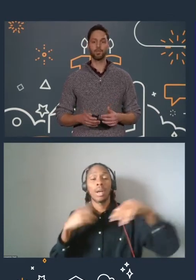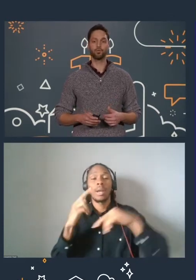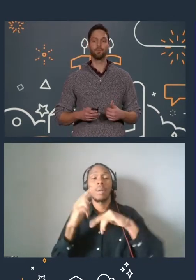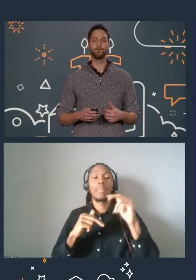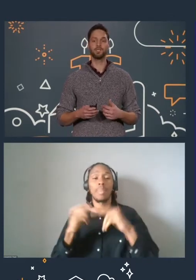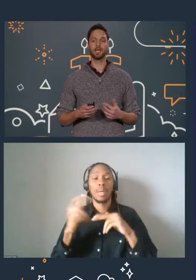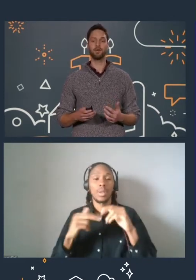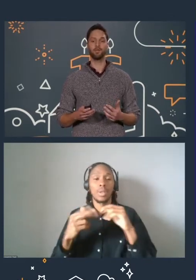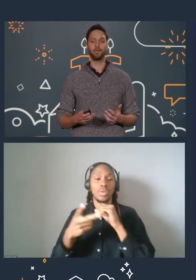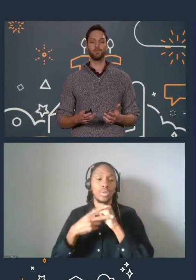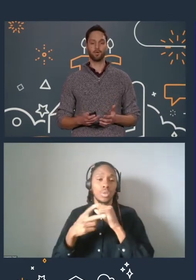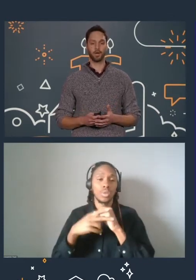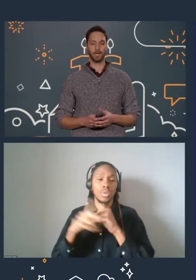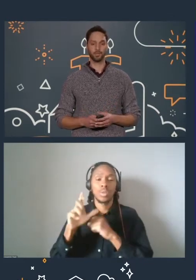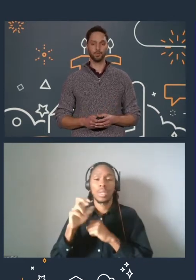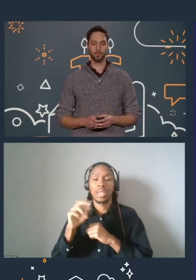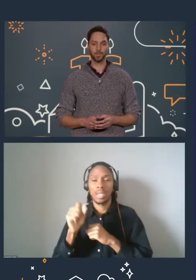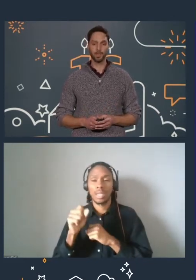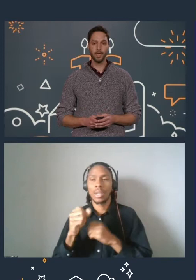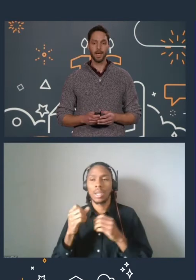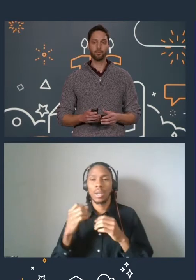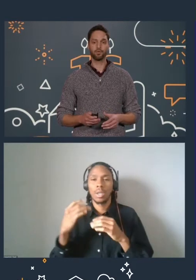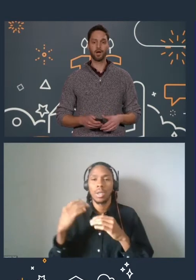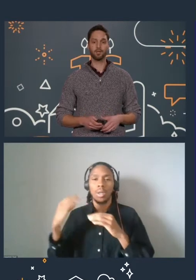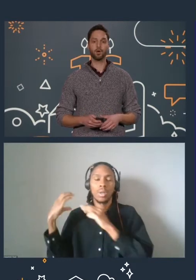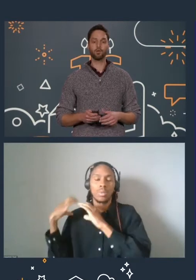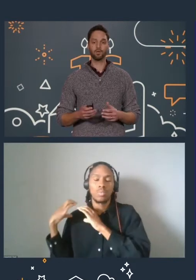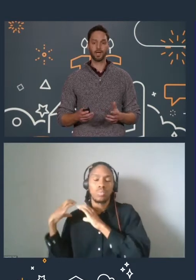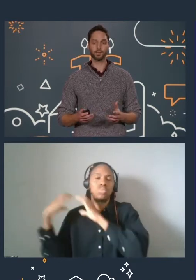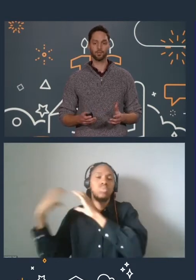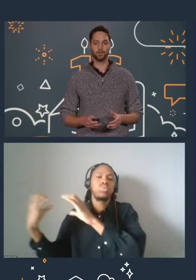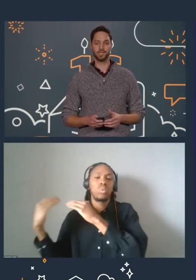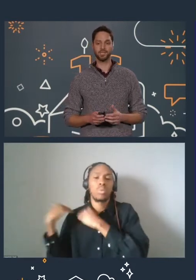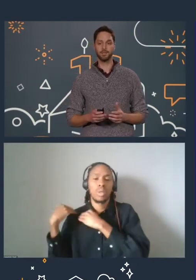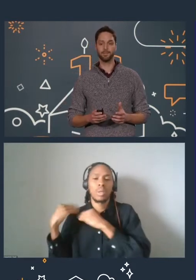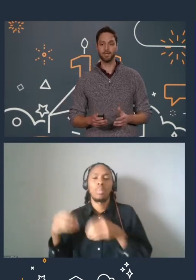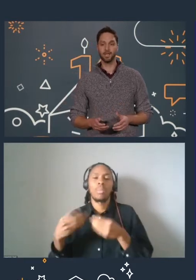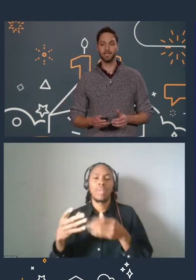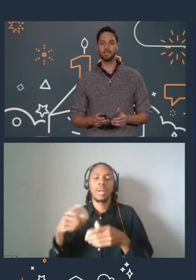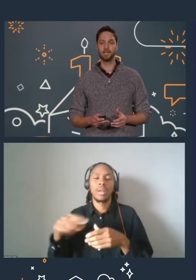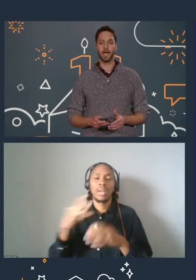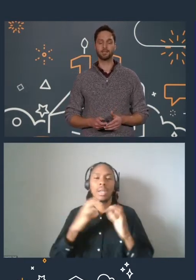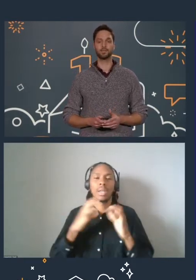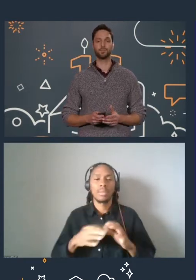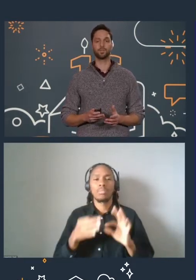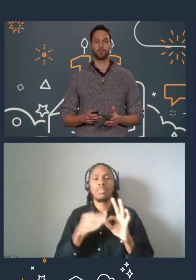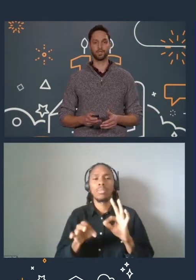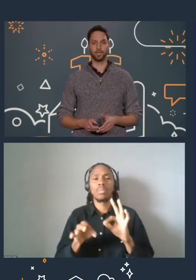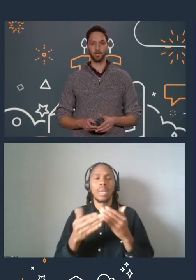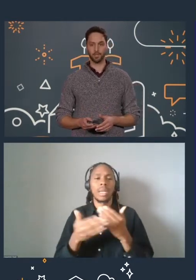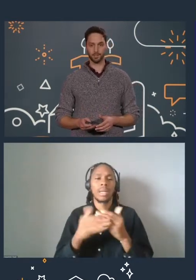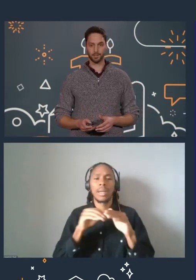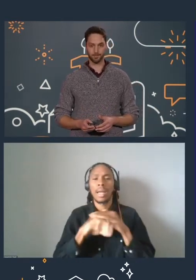to remove this heavy lift for our customers and provide all of our customers a simple and easy access into storage analytics.